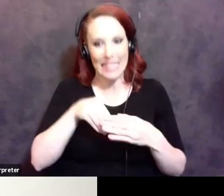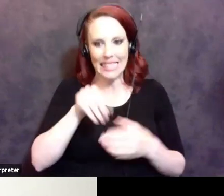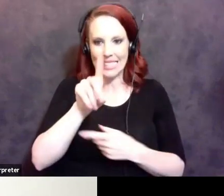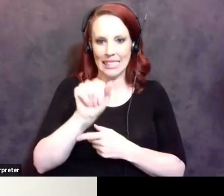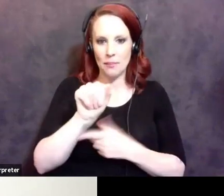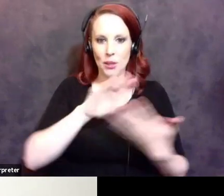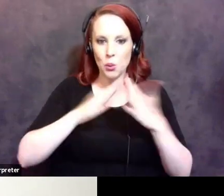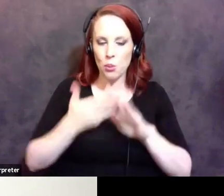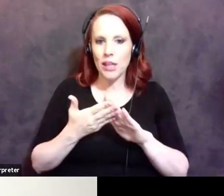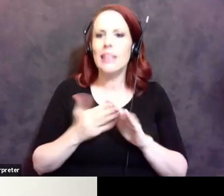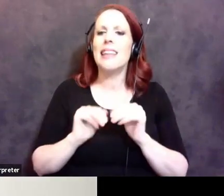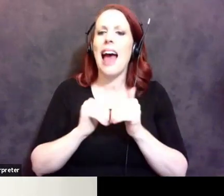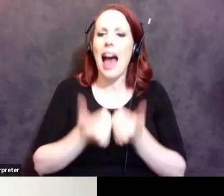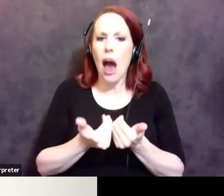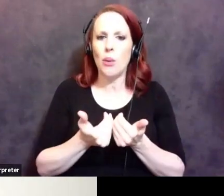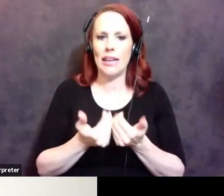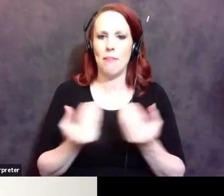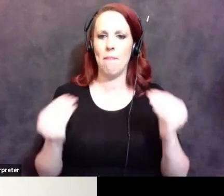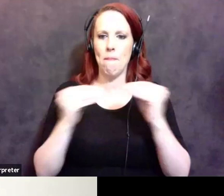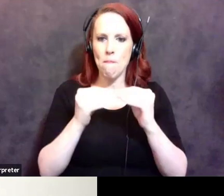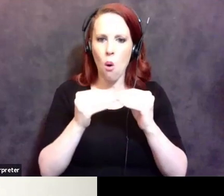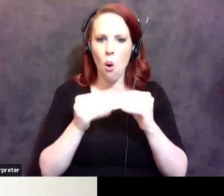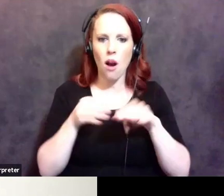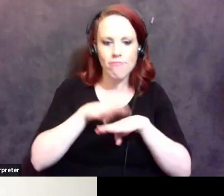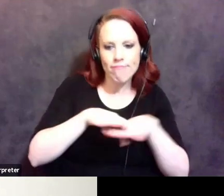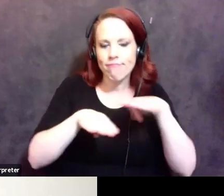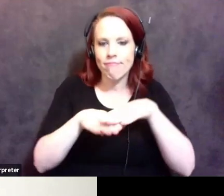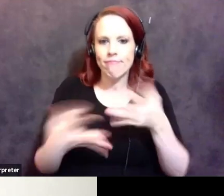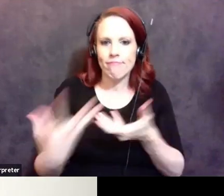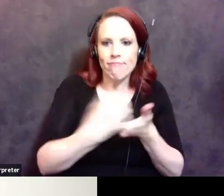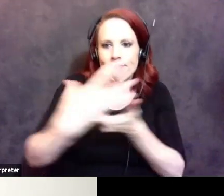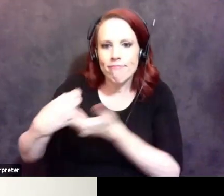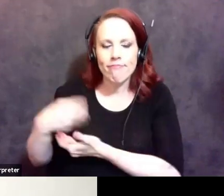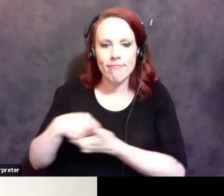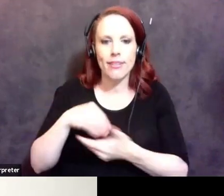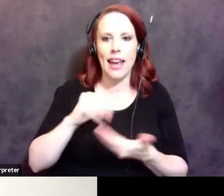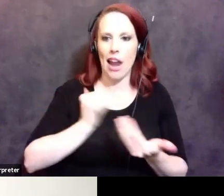intersectional in our movements? How can we bring people in who wear other hats than the